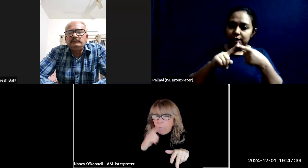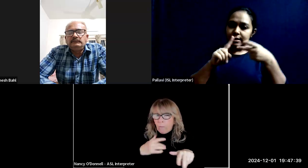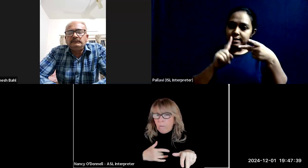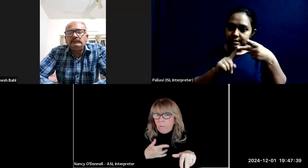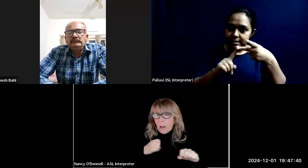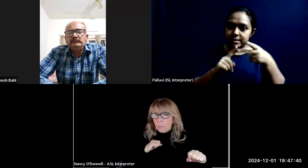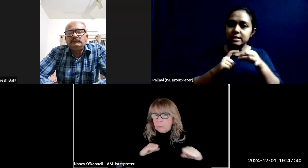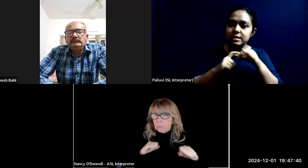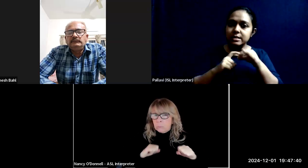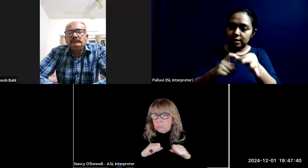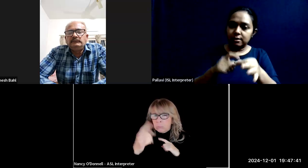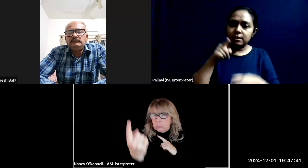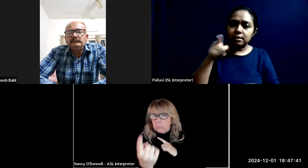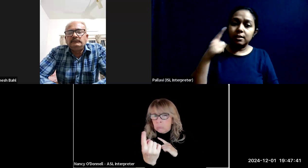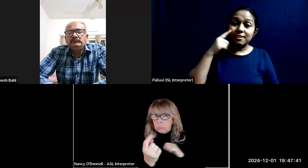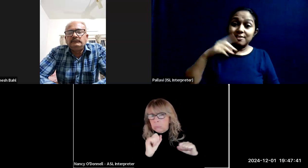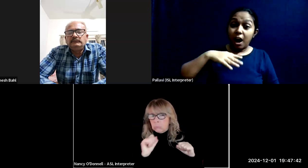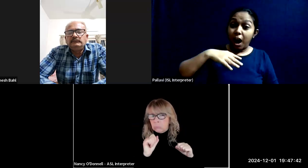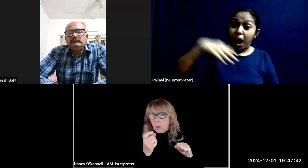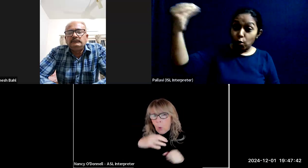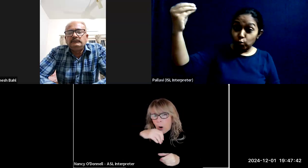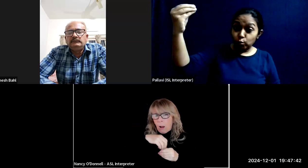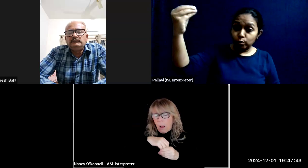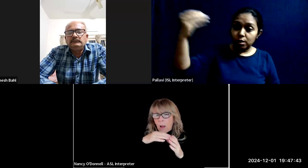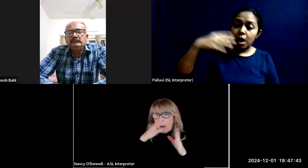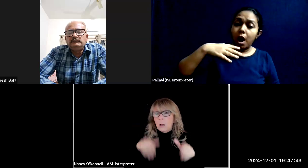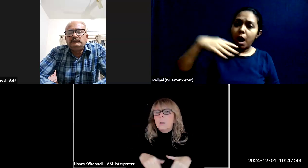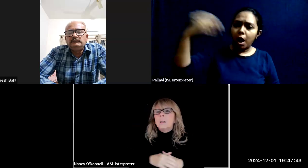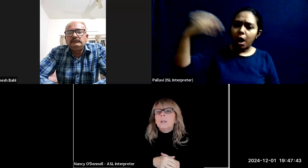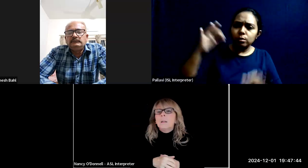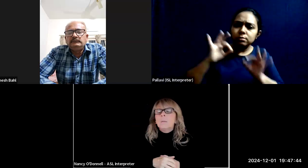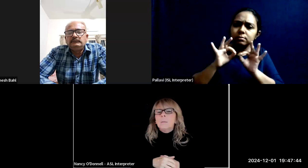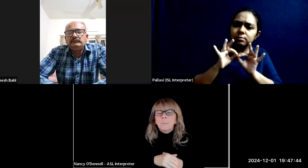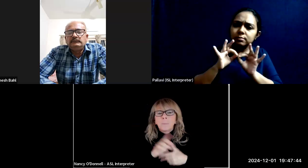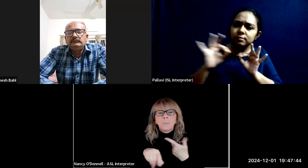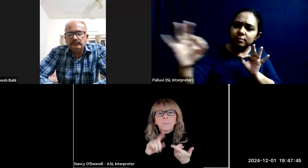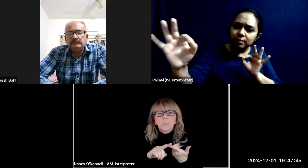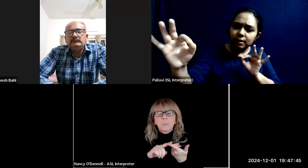if somebody is outdoor it can detect say six feet away.